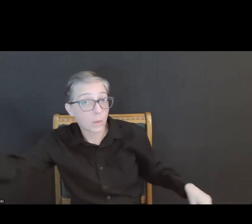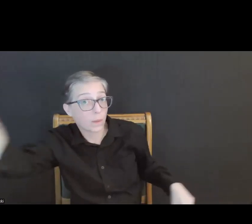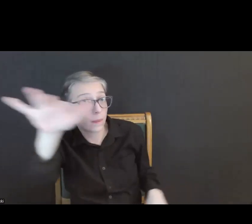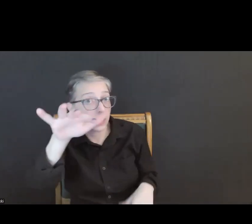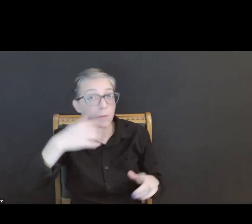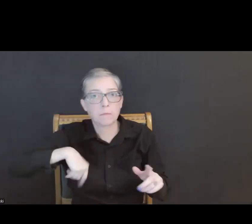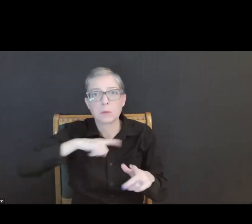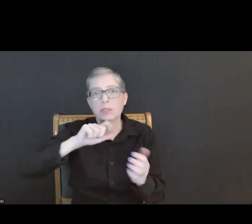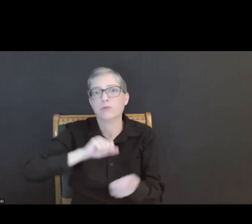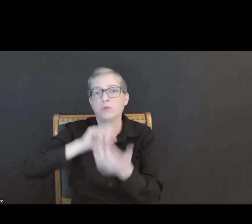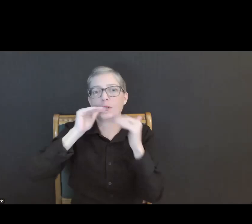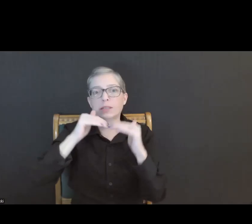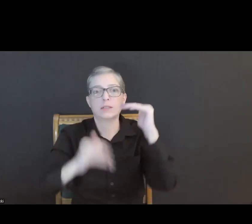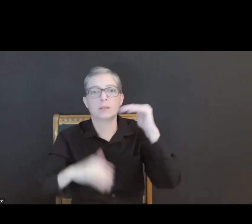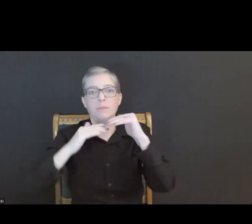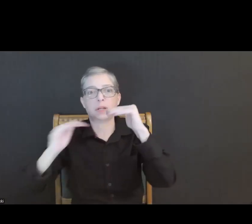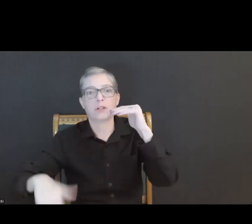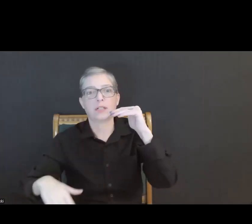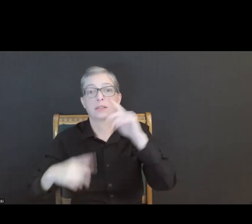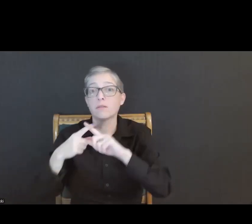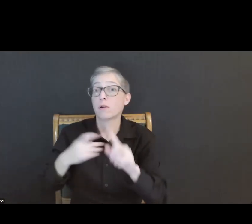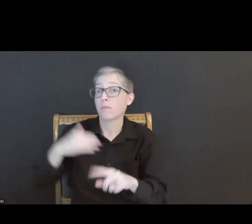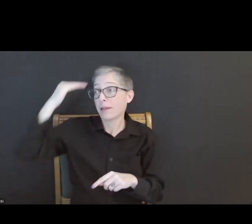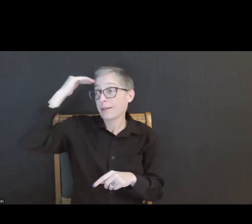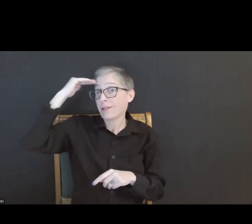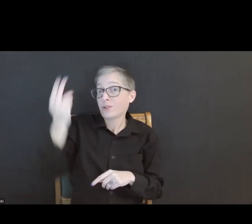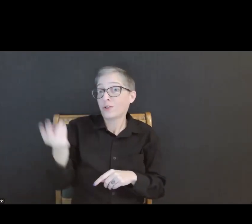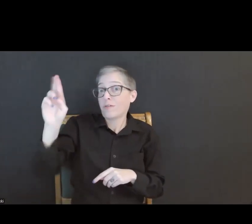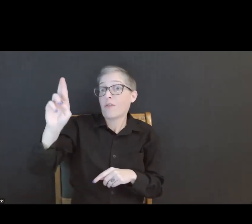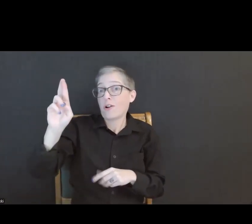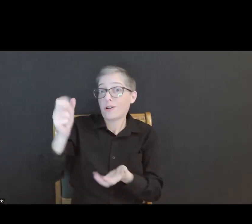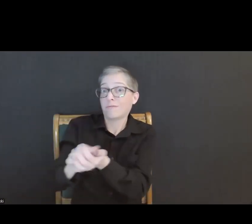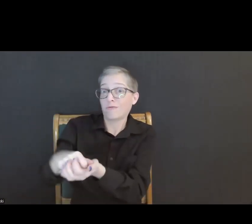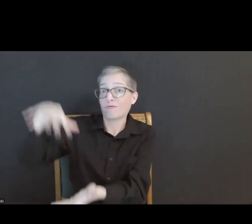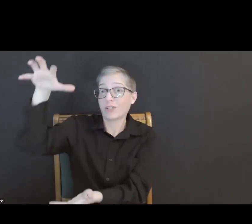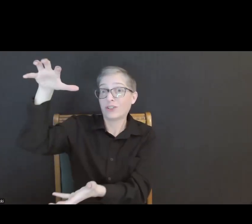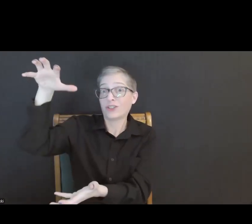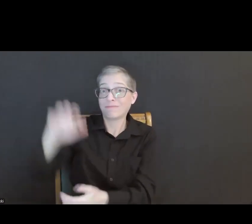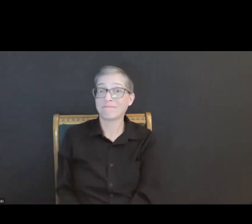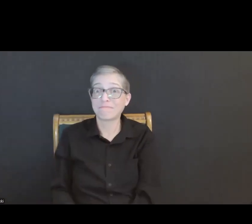my knowledge you are is very rich and I know people who are higher up when it comes down